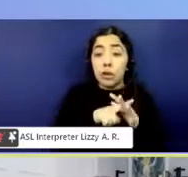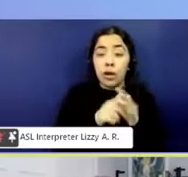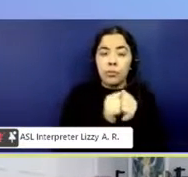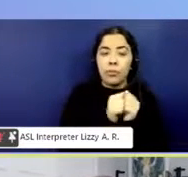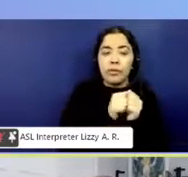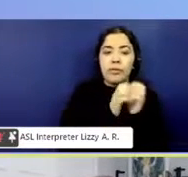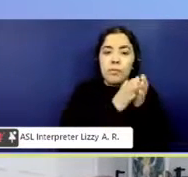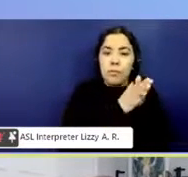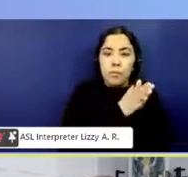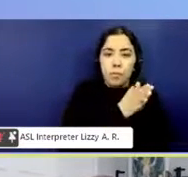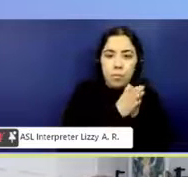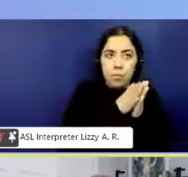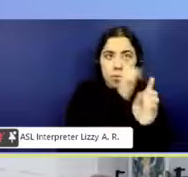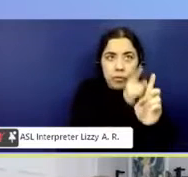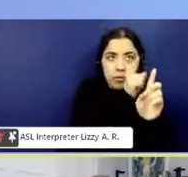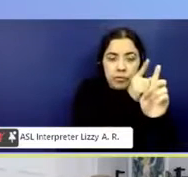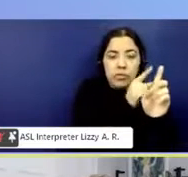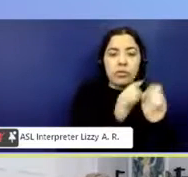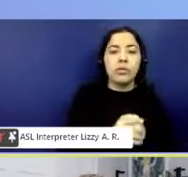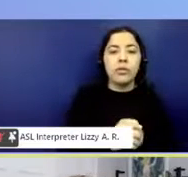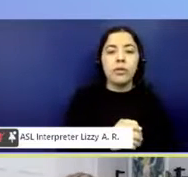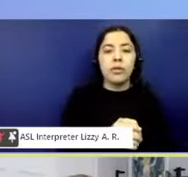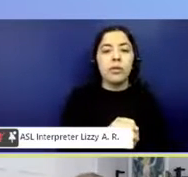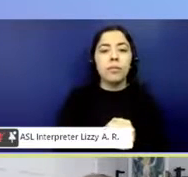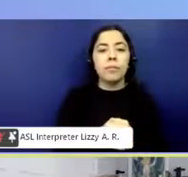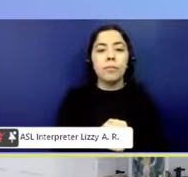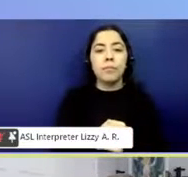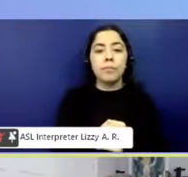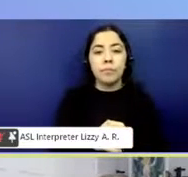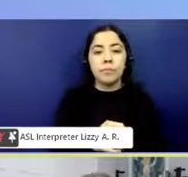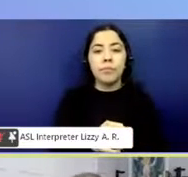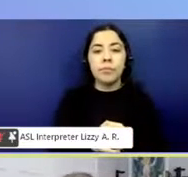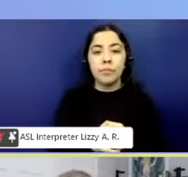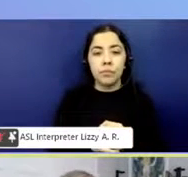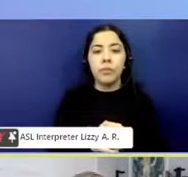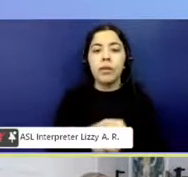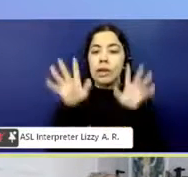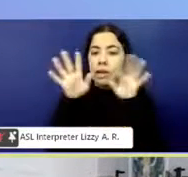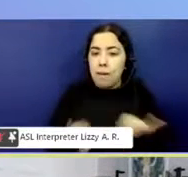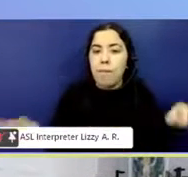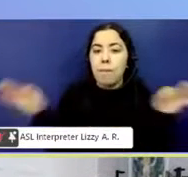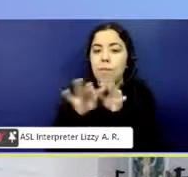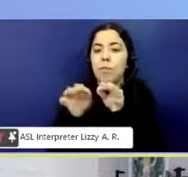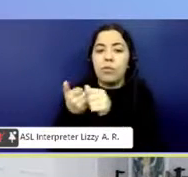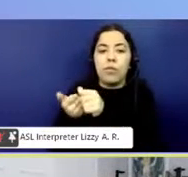cognitive exclusion excuse me when fighting cognitive exclusion I'm still nervous this is my